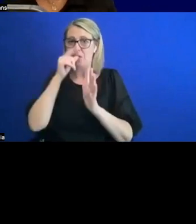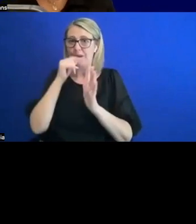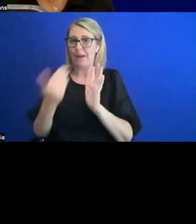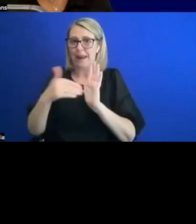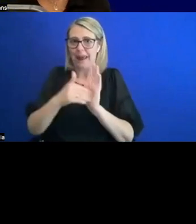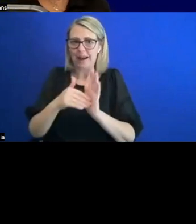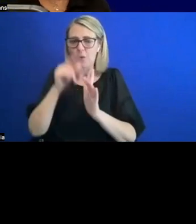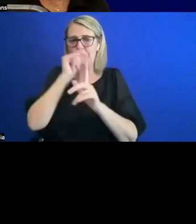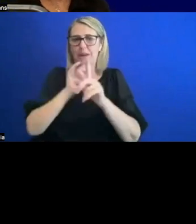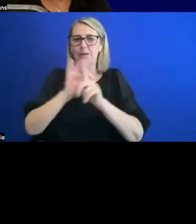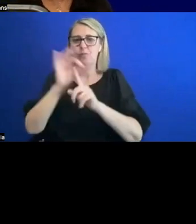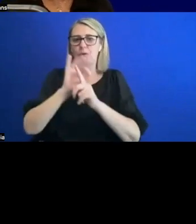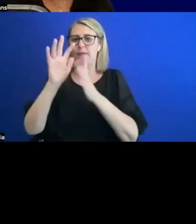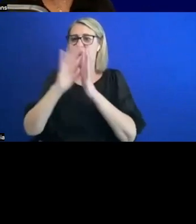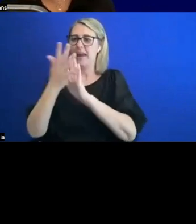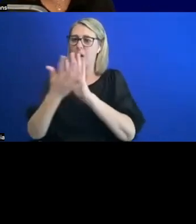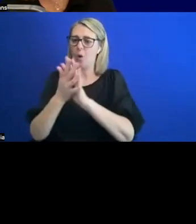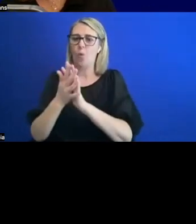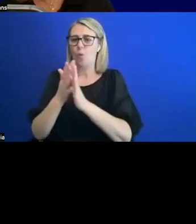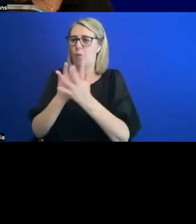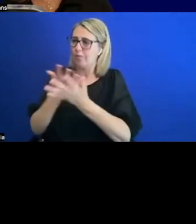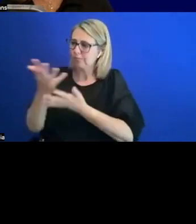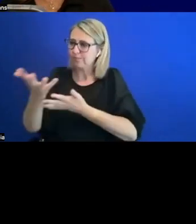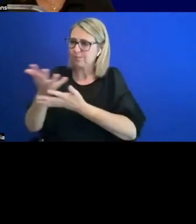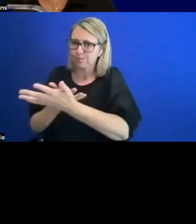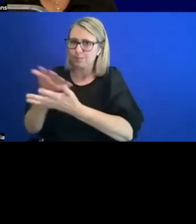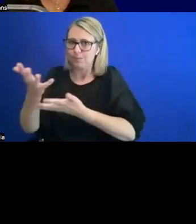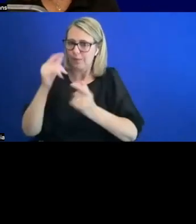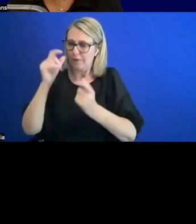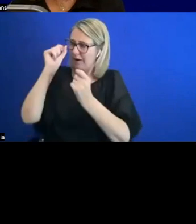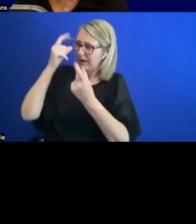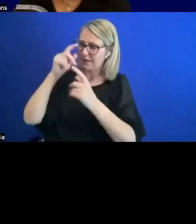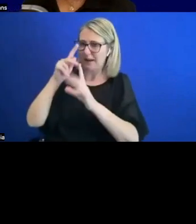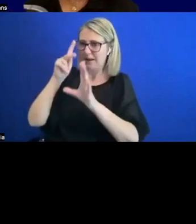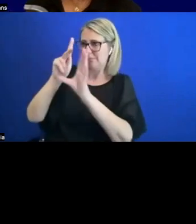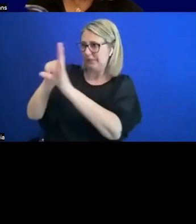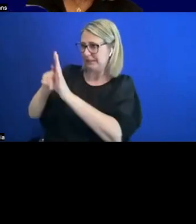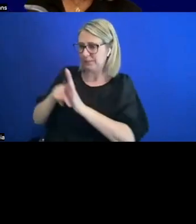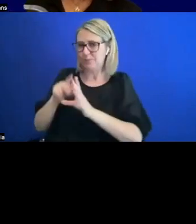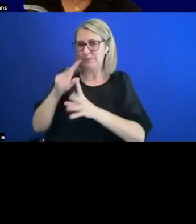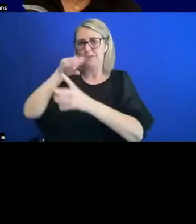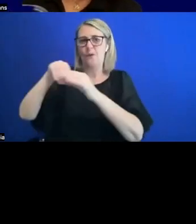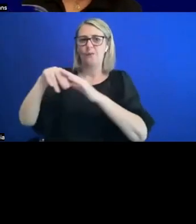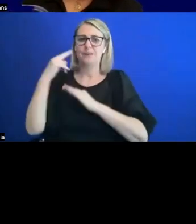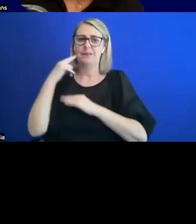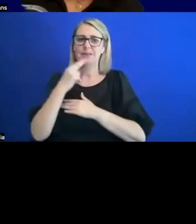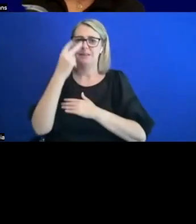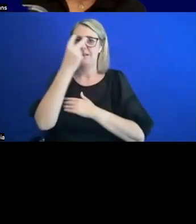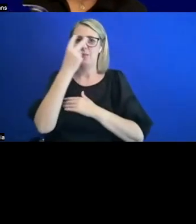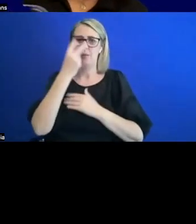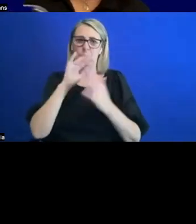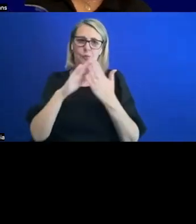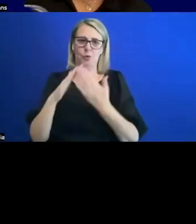the way we interact with and understand participants in our deafblind community.